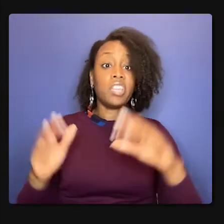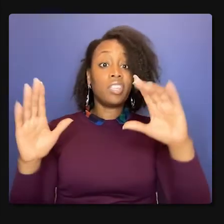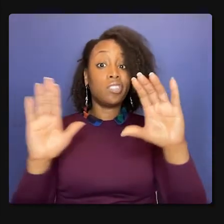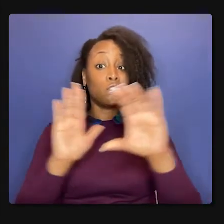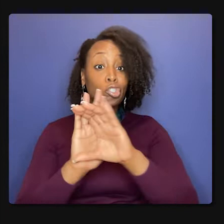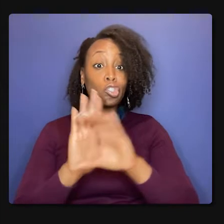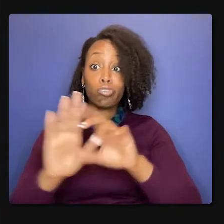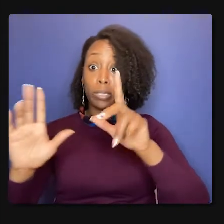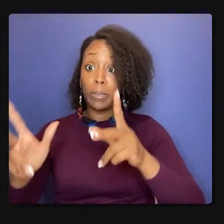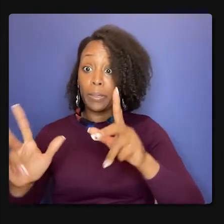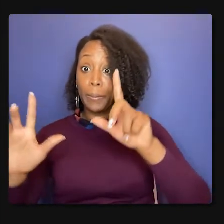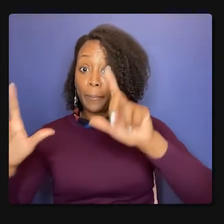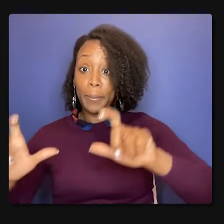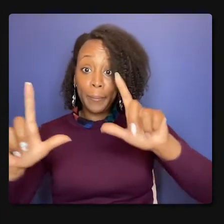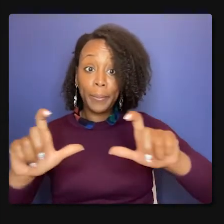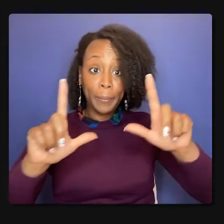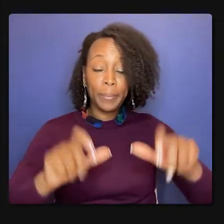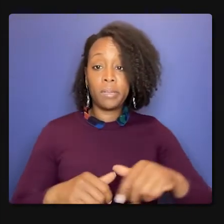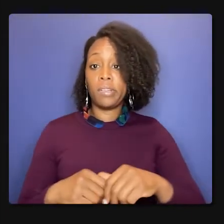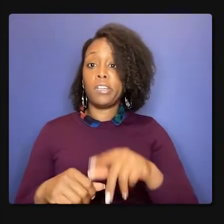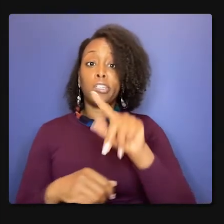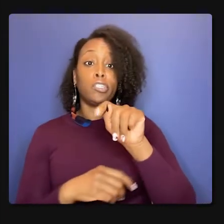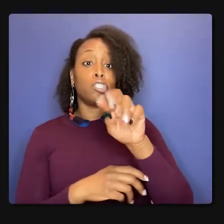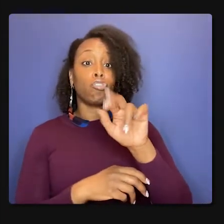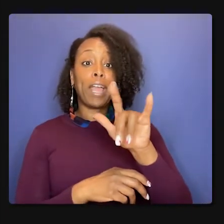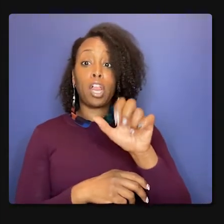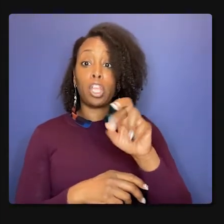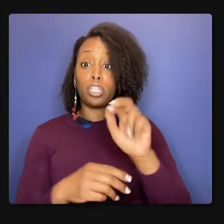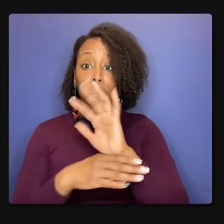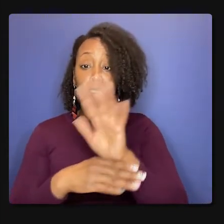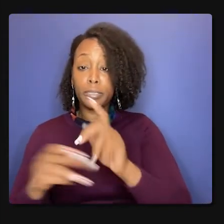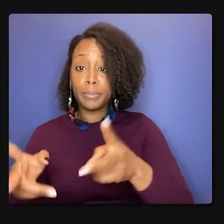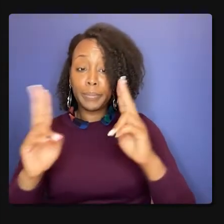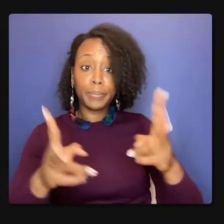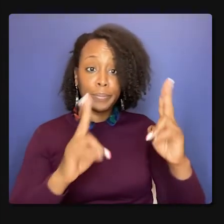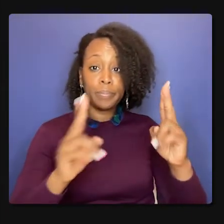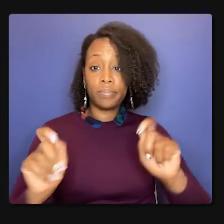the screen shots and trailers, the reviews and associated DLC